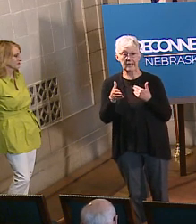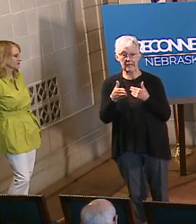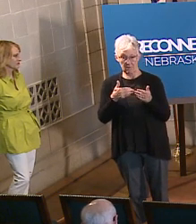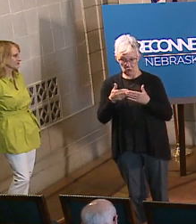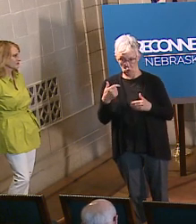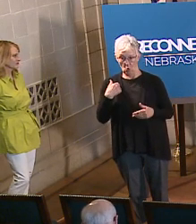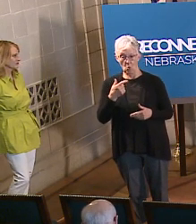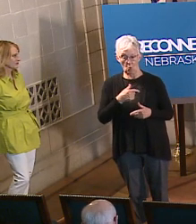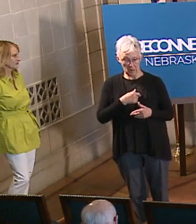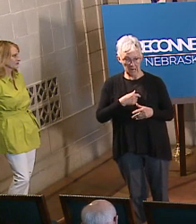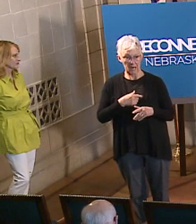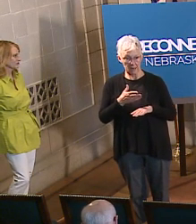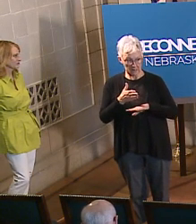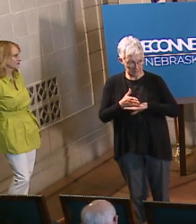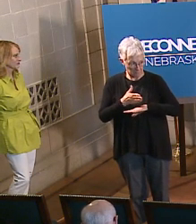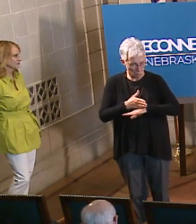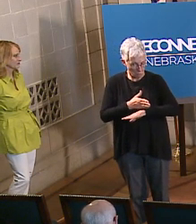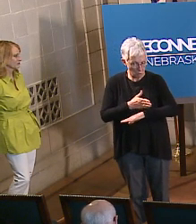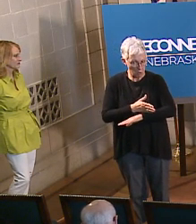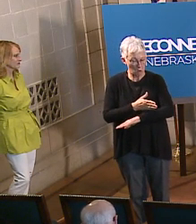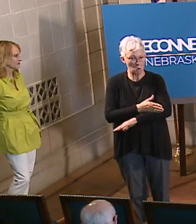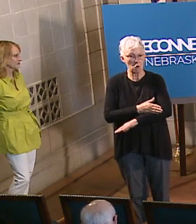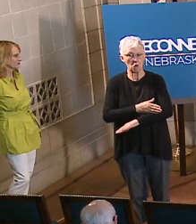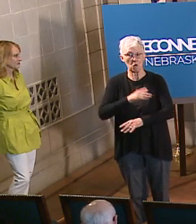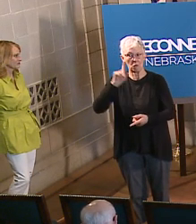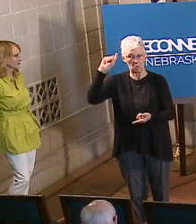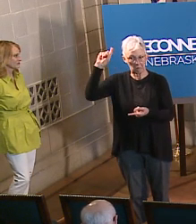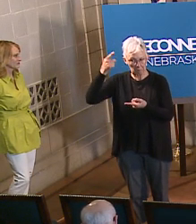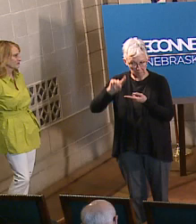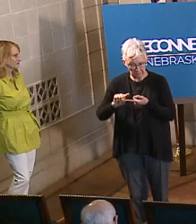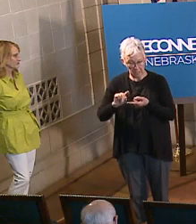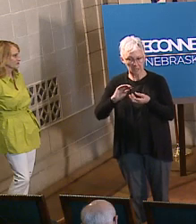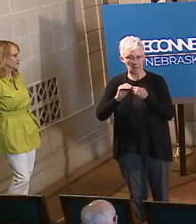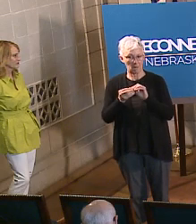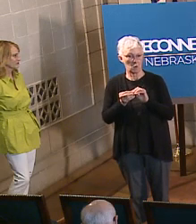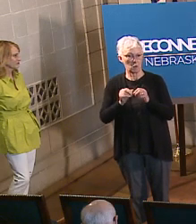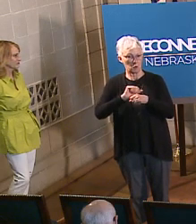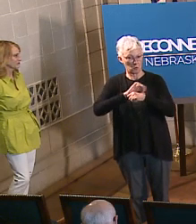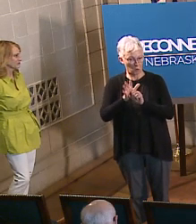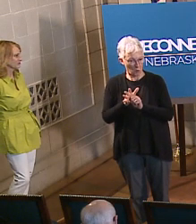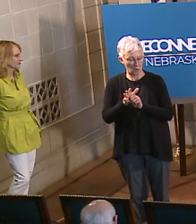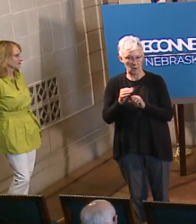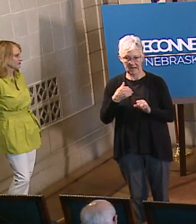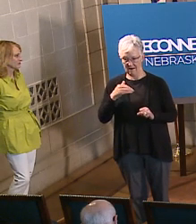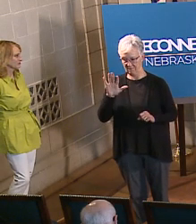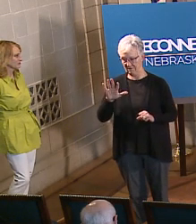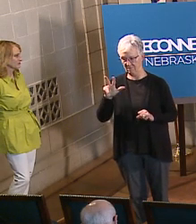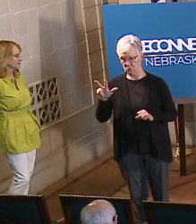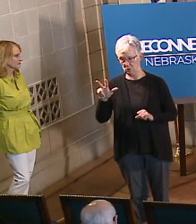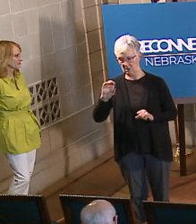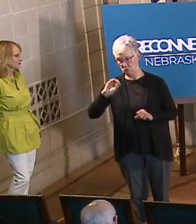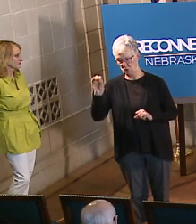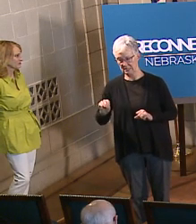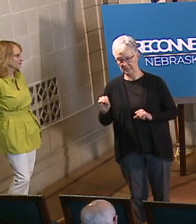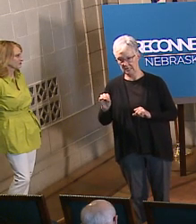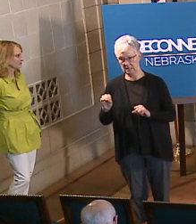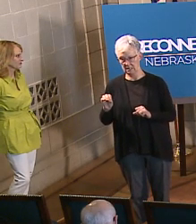STATE. ALSO I WANT TO REITERATE, THOUGH, WHILE WE HAVE MADE TREMENDOUS PROGRESS IN GETTING